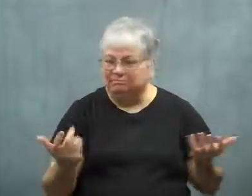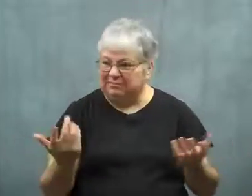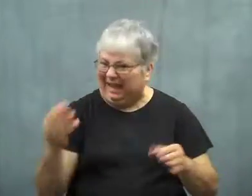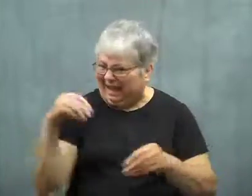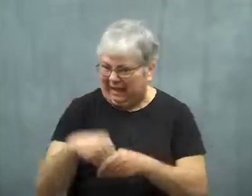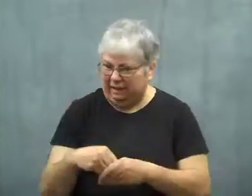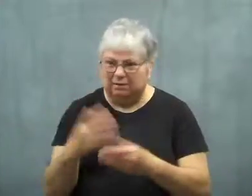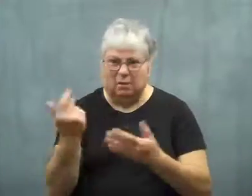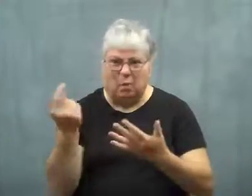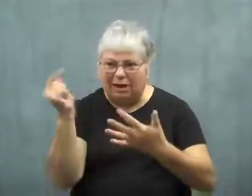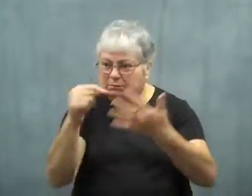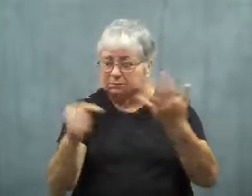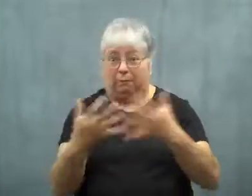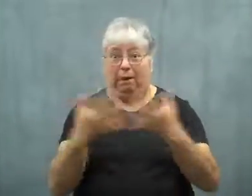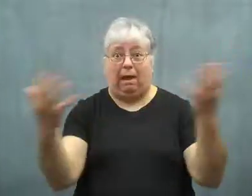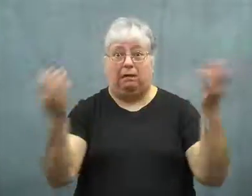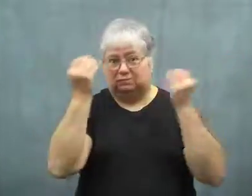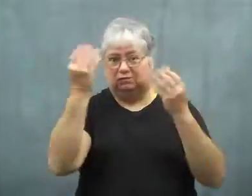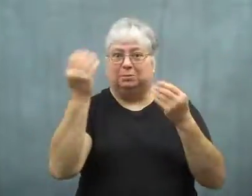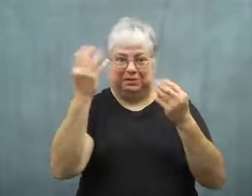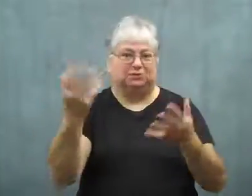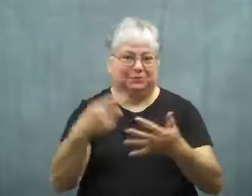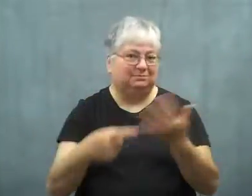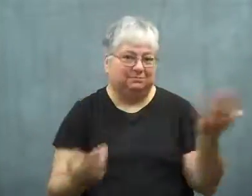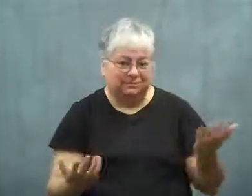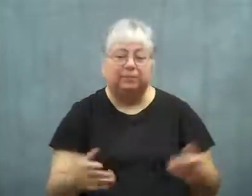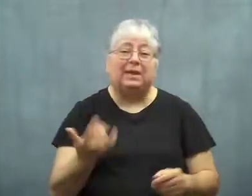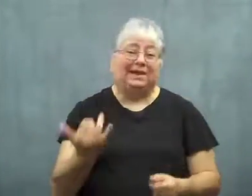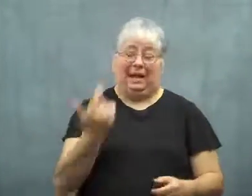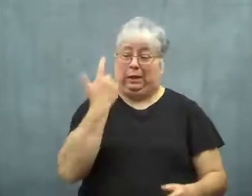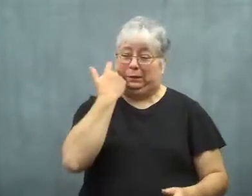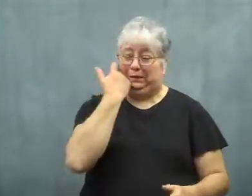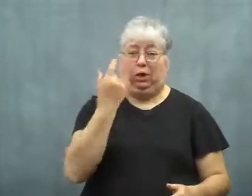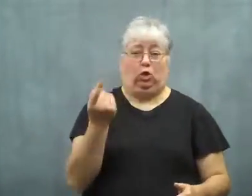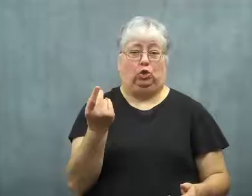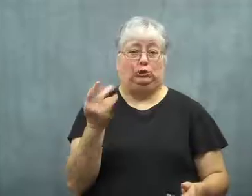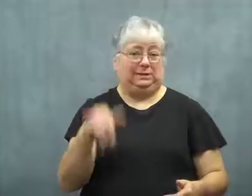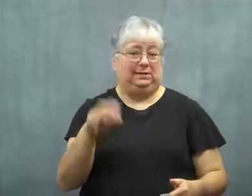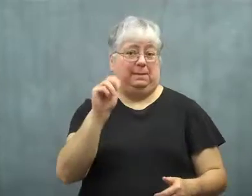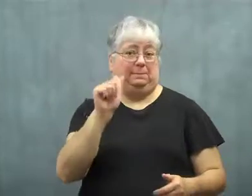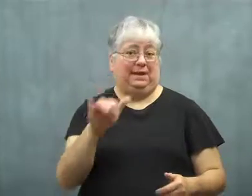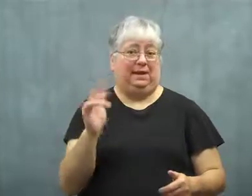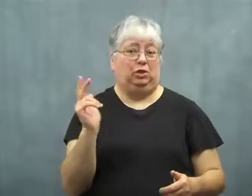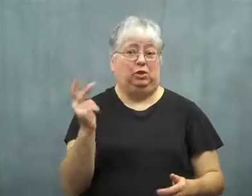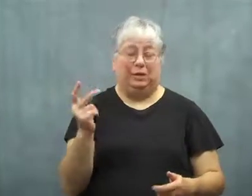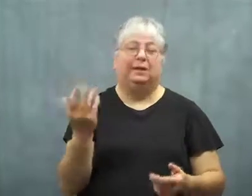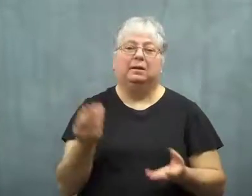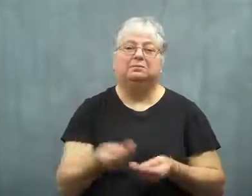There was a lot of information in this material.